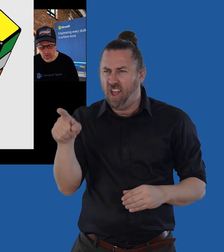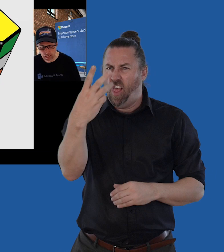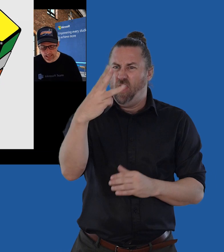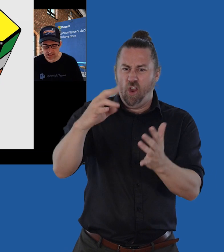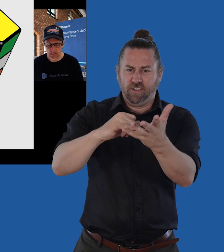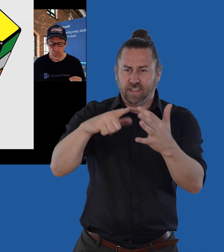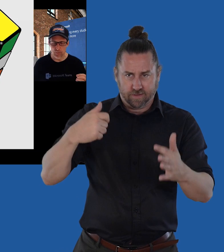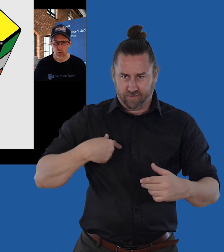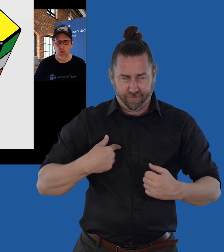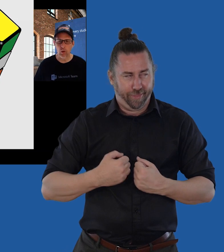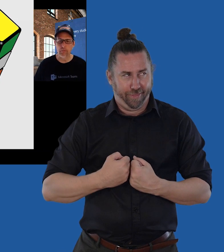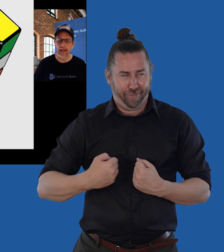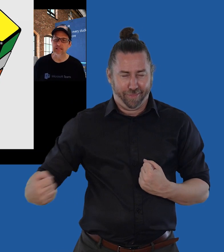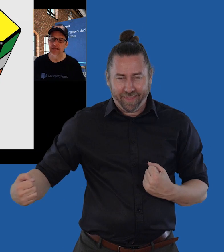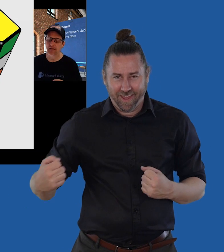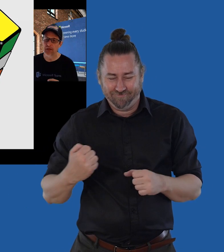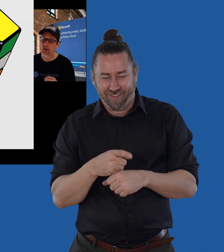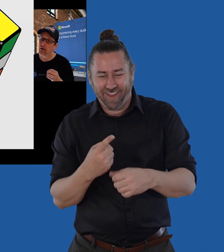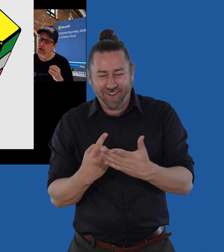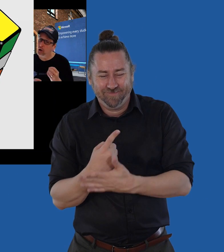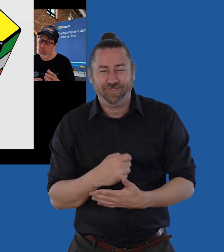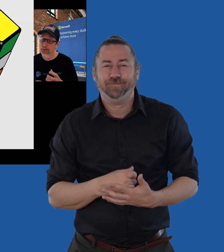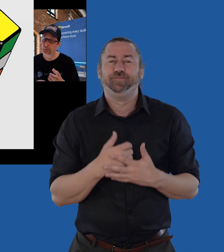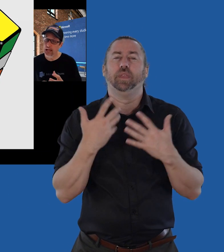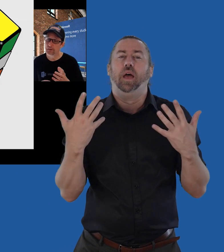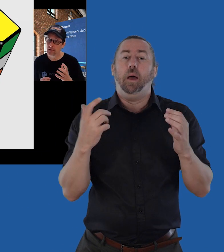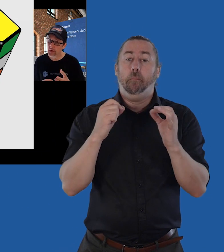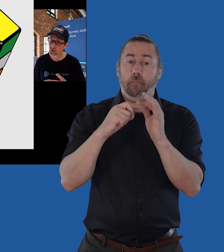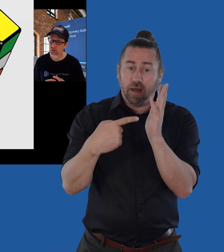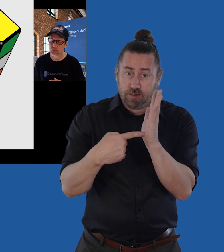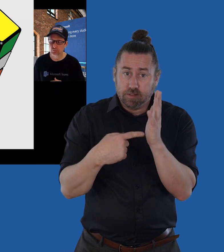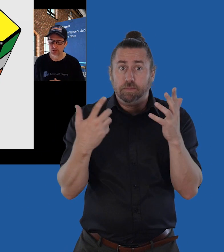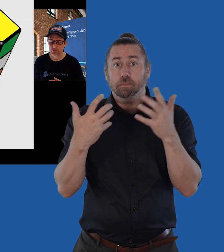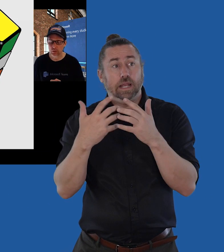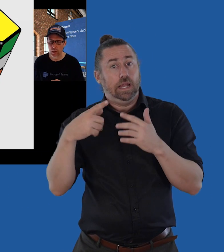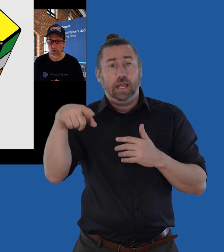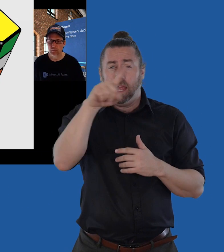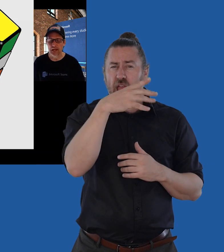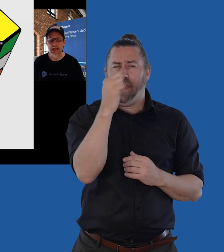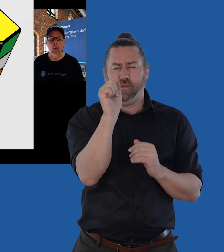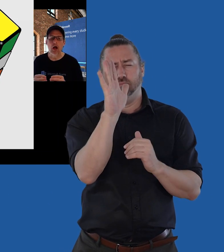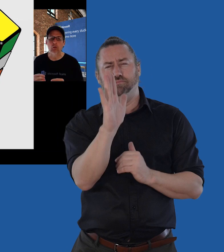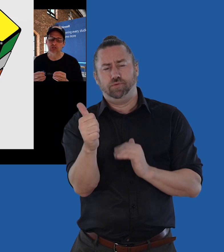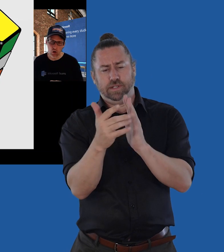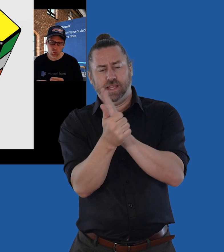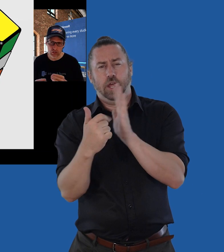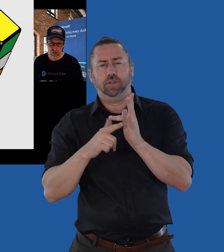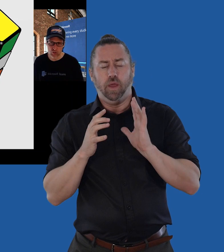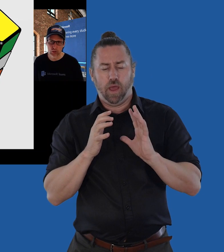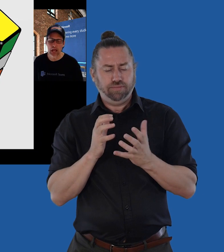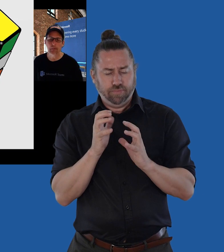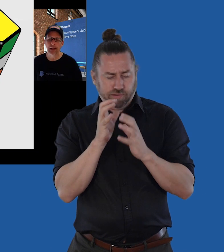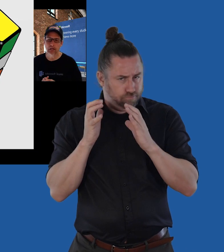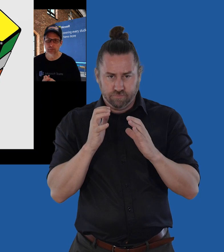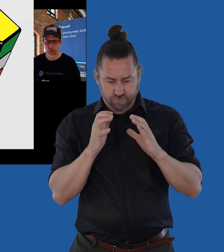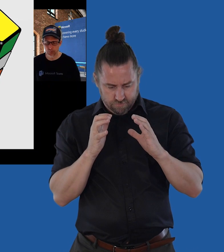Nevertheless, the point I wanna make is that there are a lot of people out there that can do this really, really well. Now, I was told a story about a computer